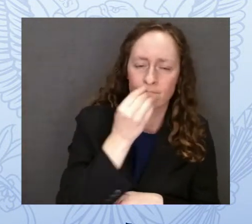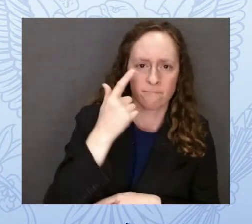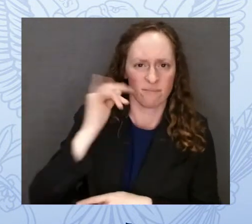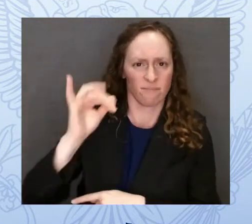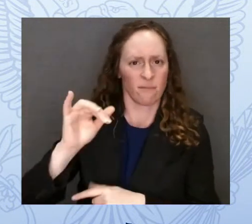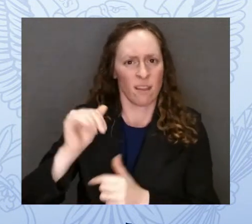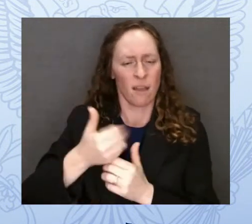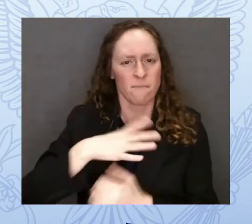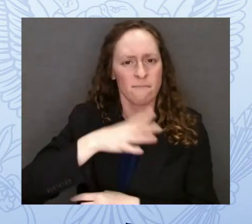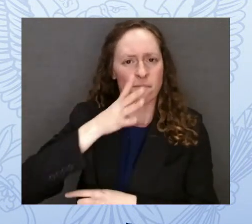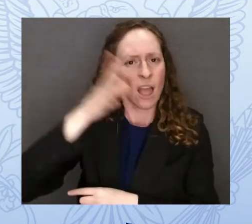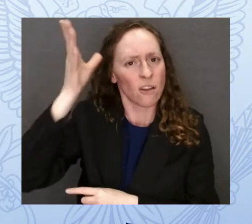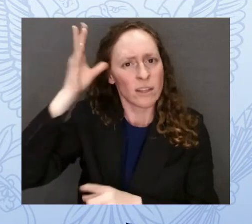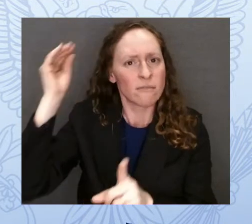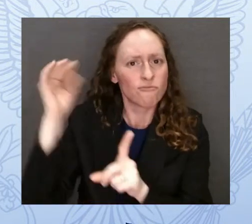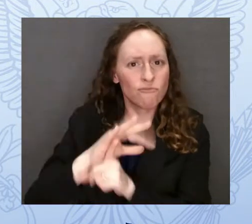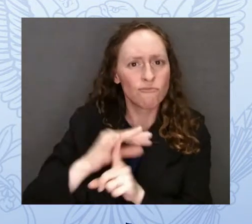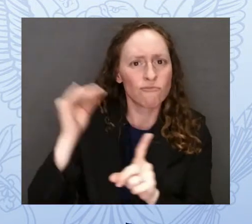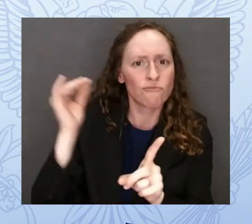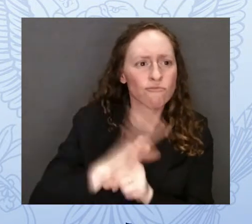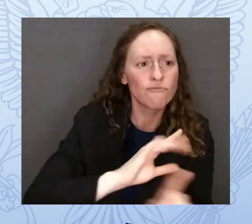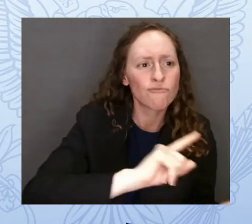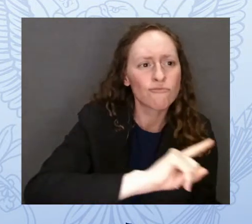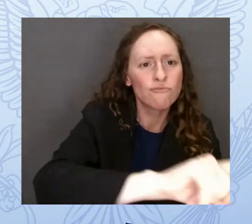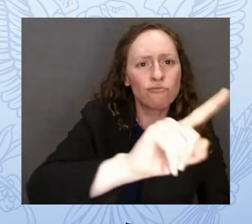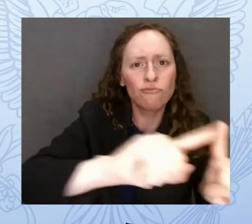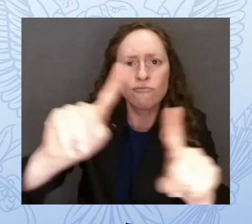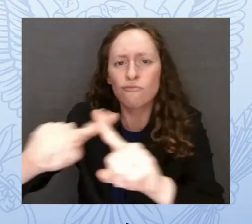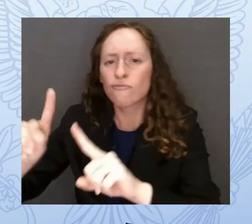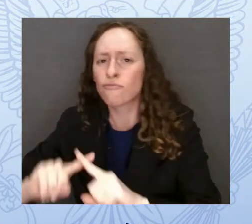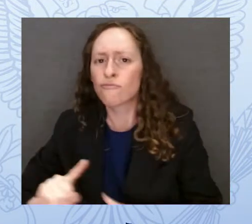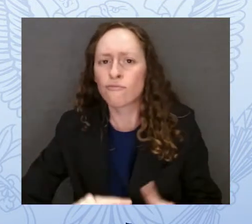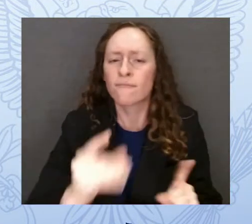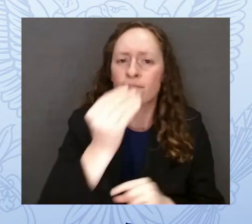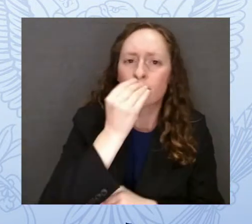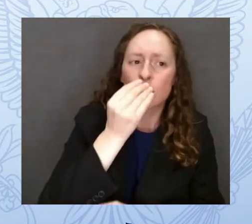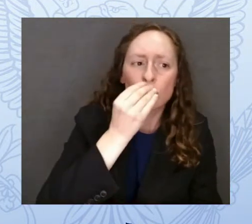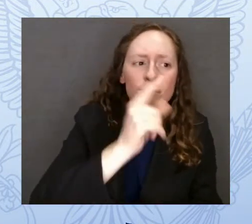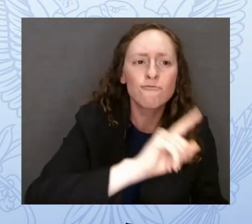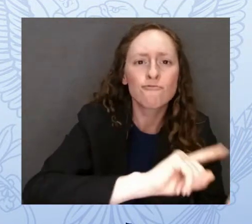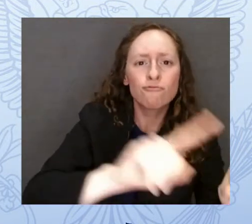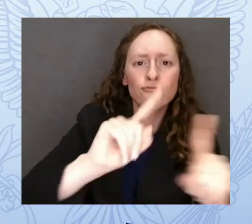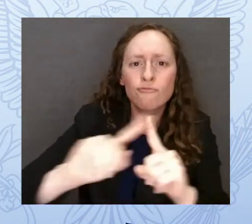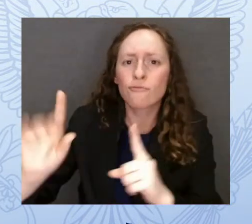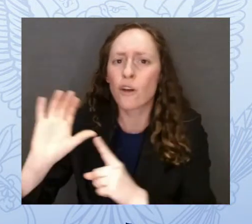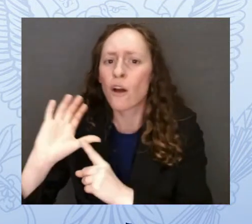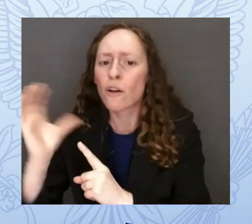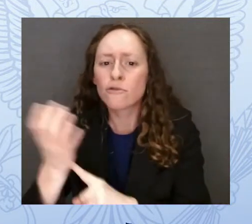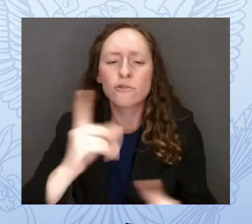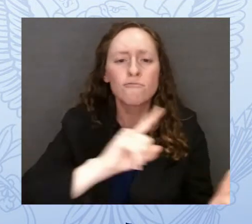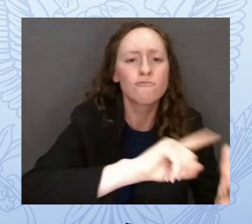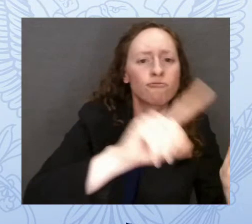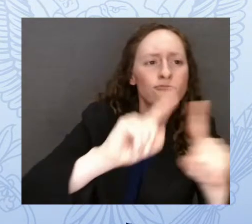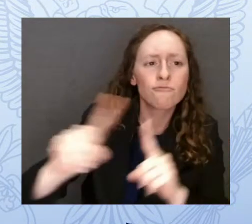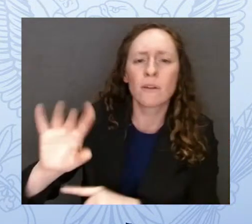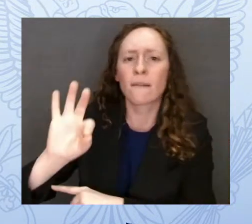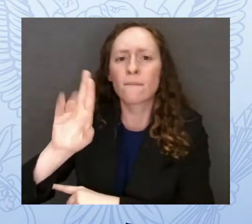rich cultural influences and fusion food. My dad, a chef and my mom, a great cook,